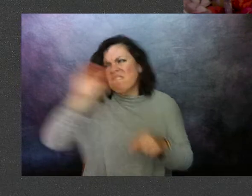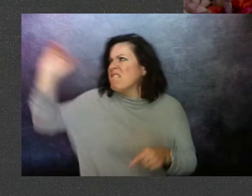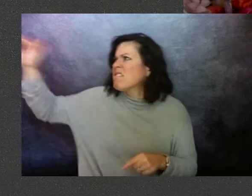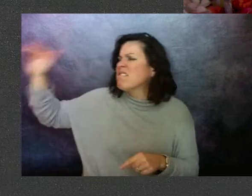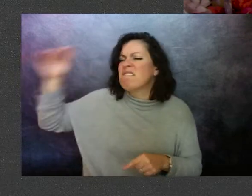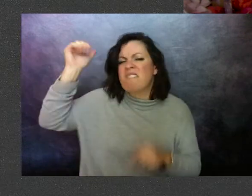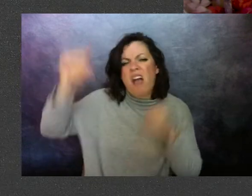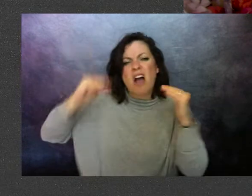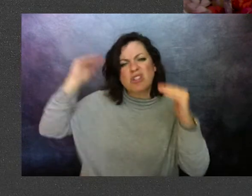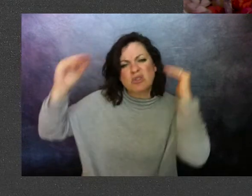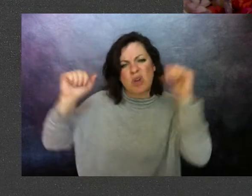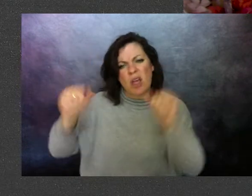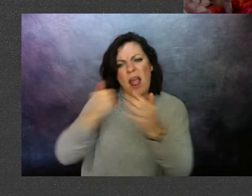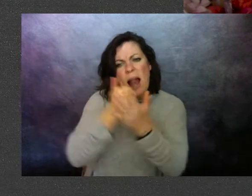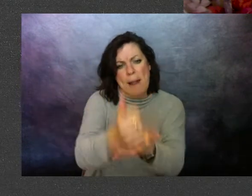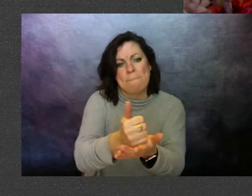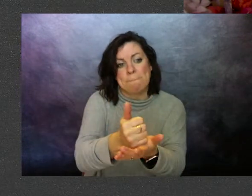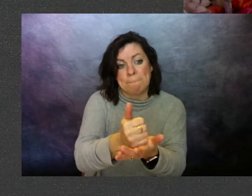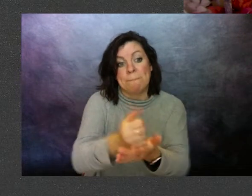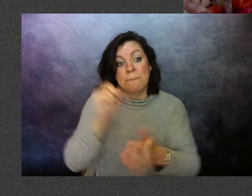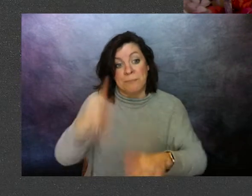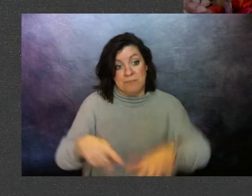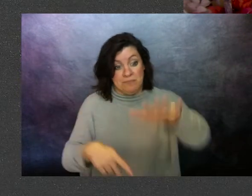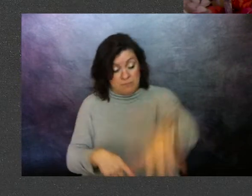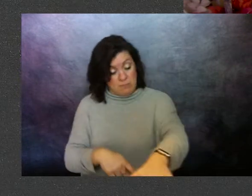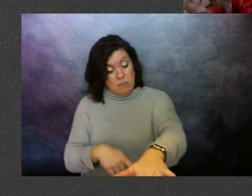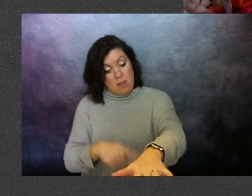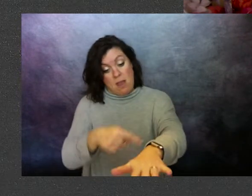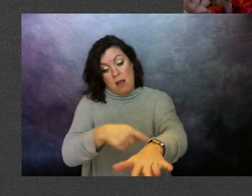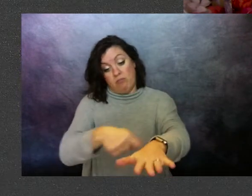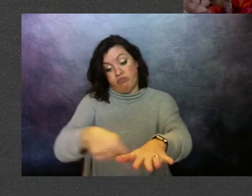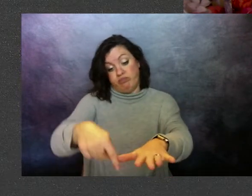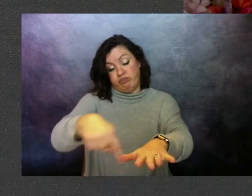but you are going to lay your hand down on the brown